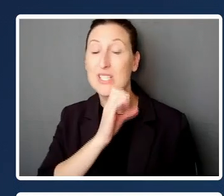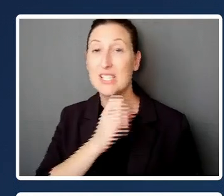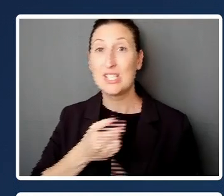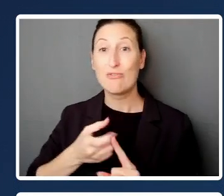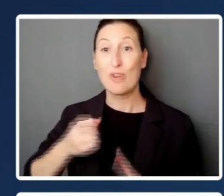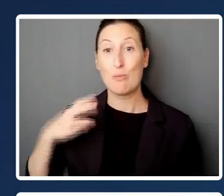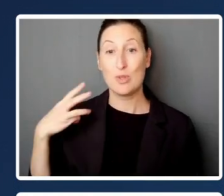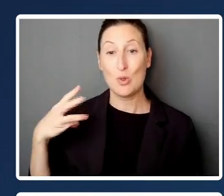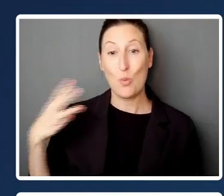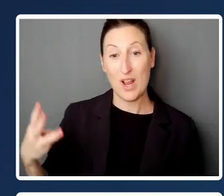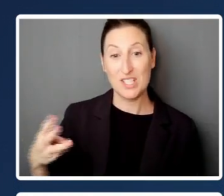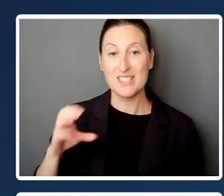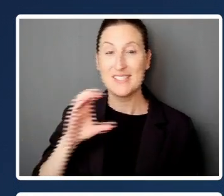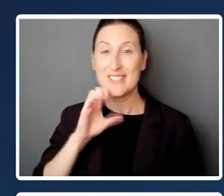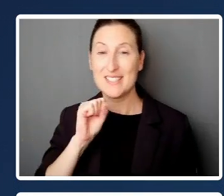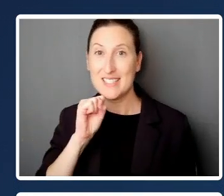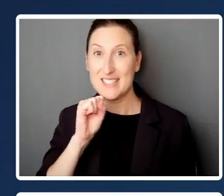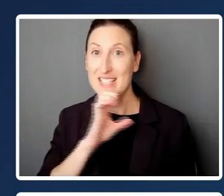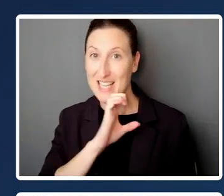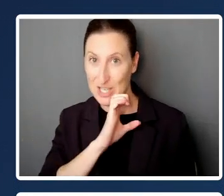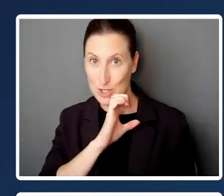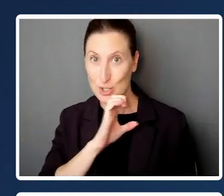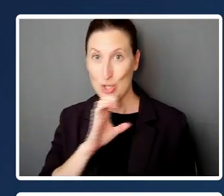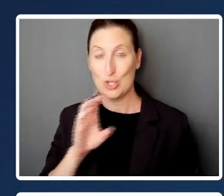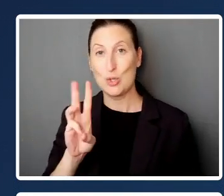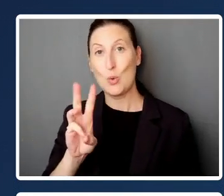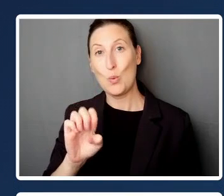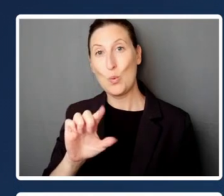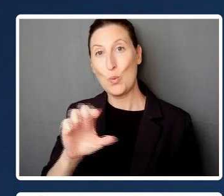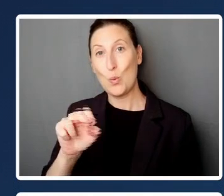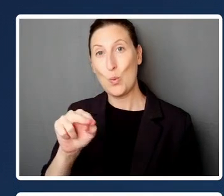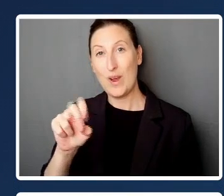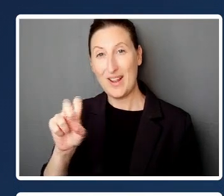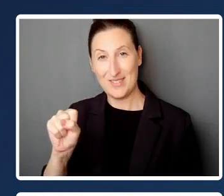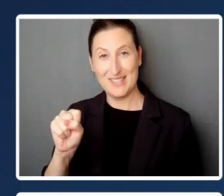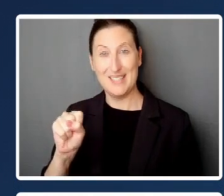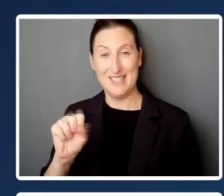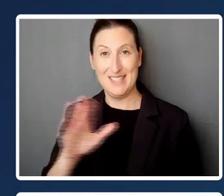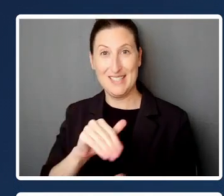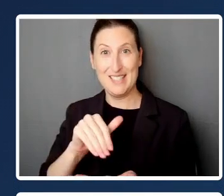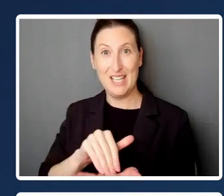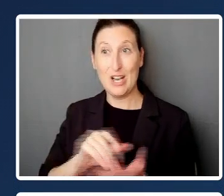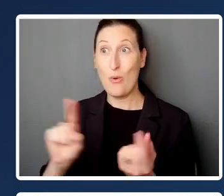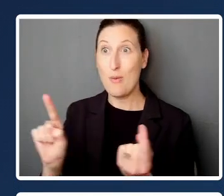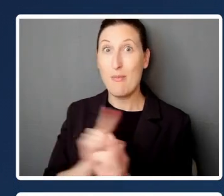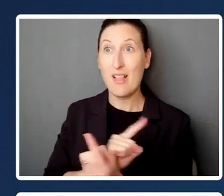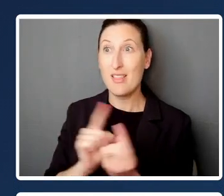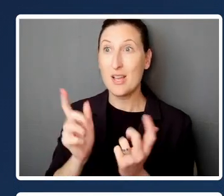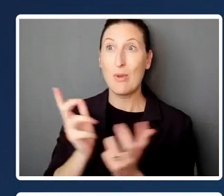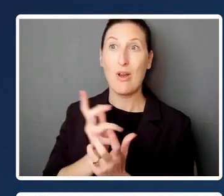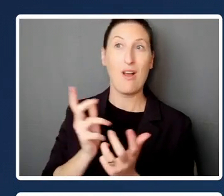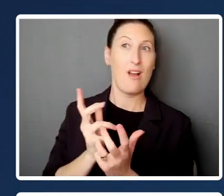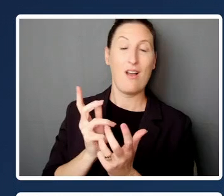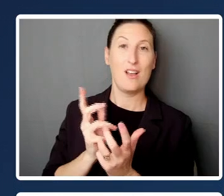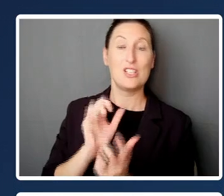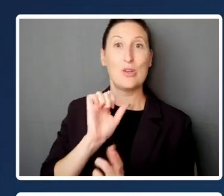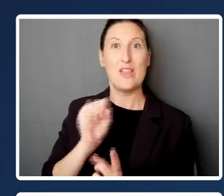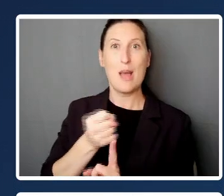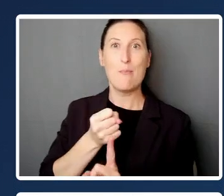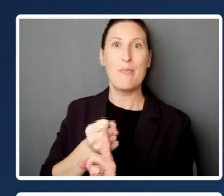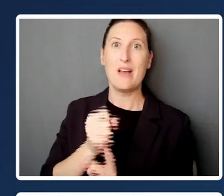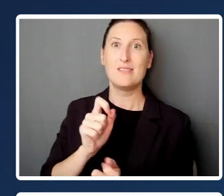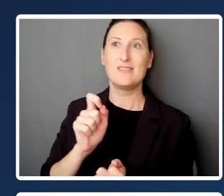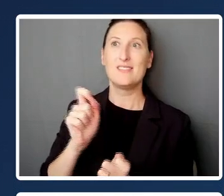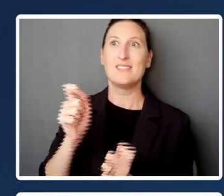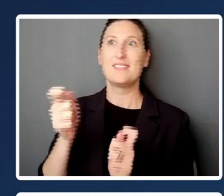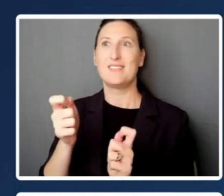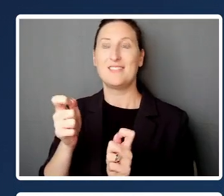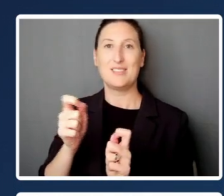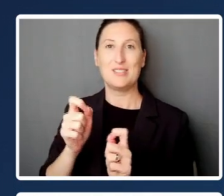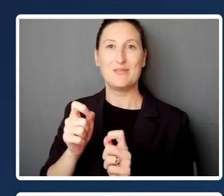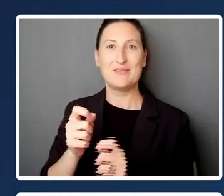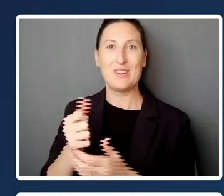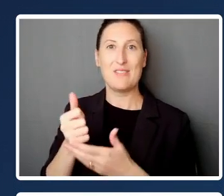So, this encounter really shaped the entire trajectory of the project and -- yeah. It quite